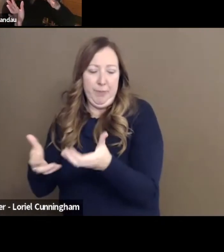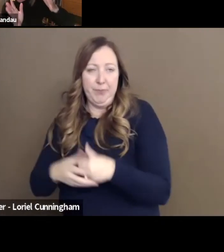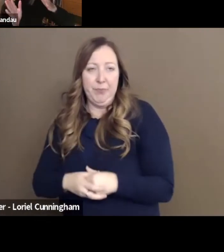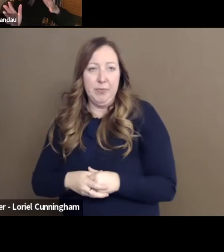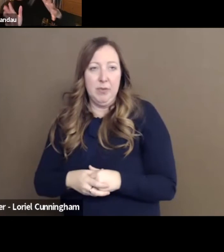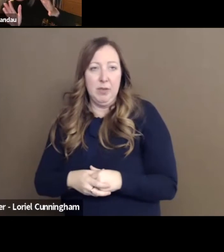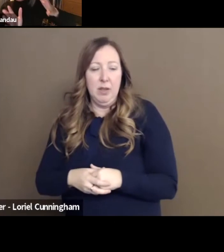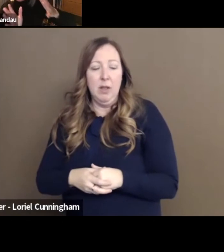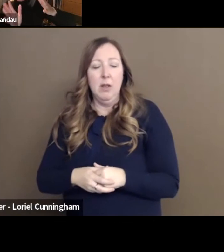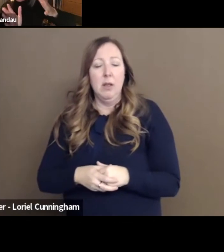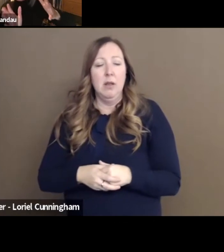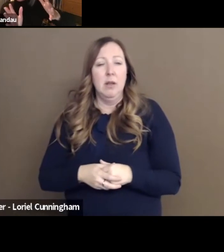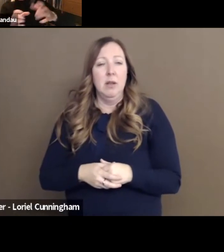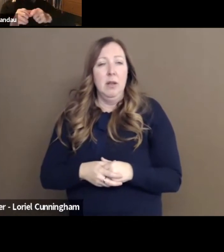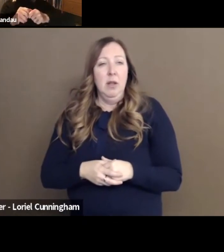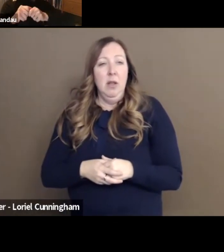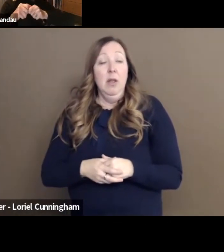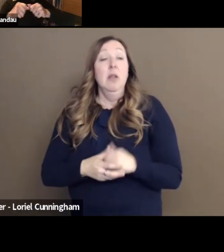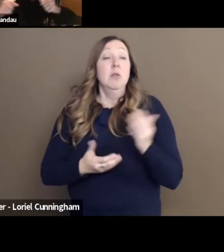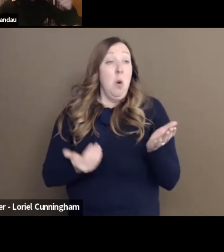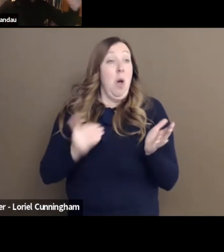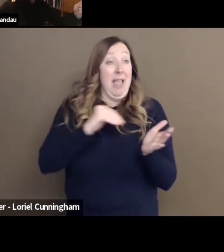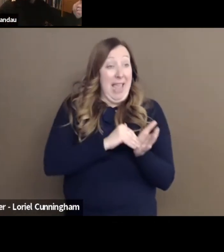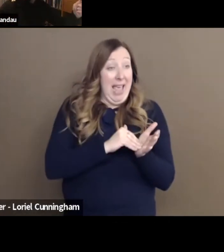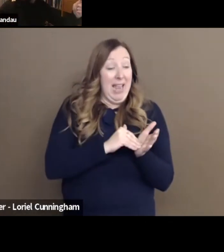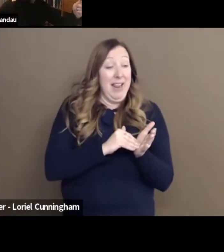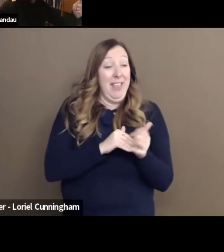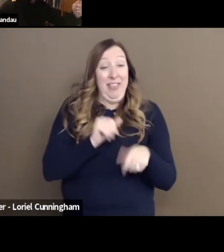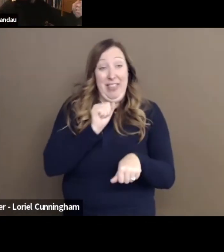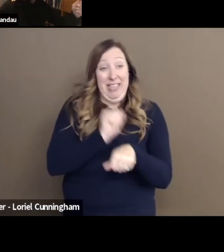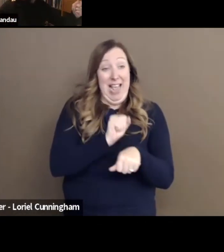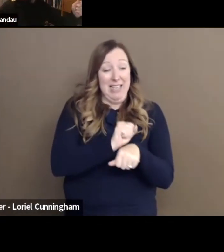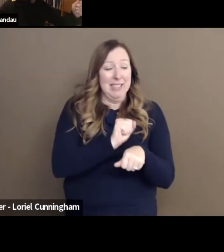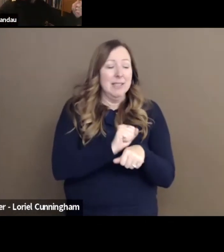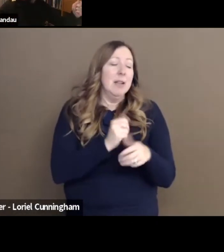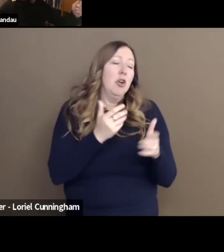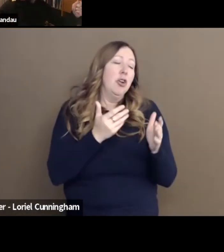still early and late developing but you